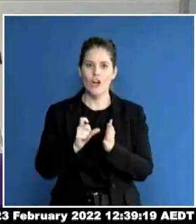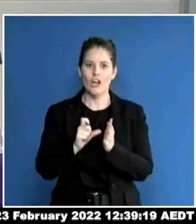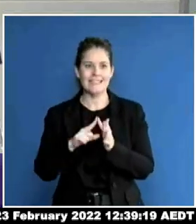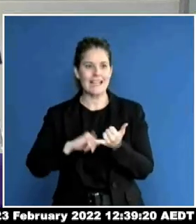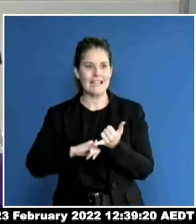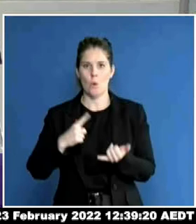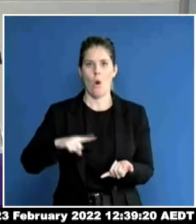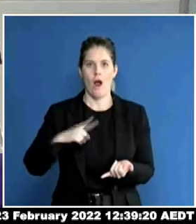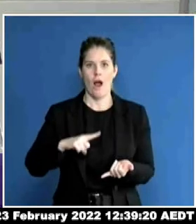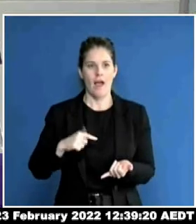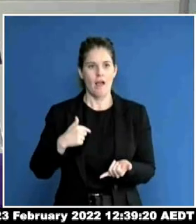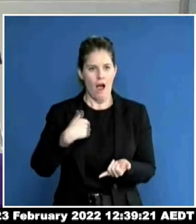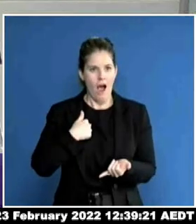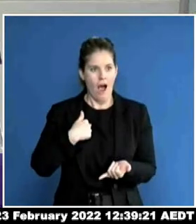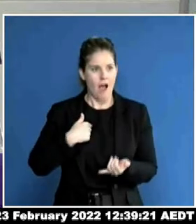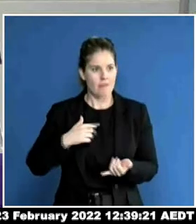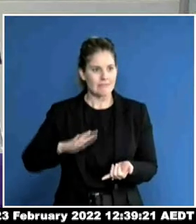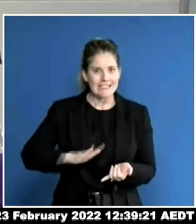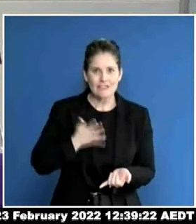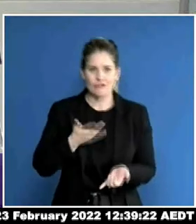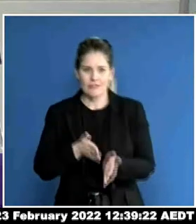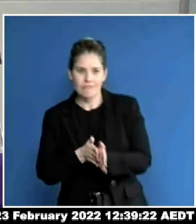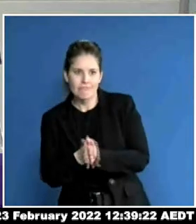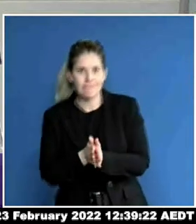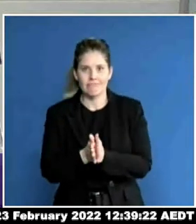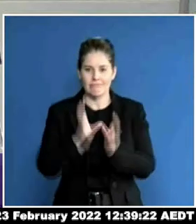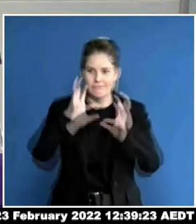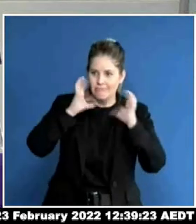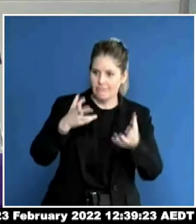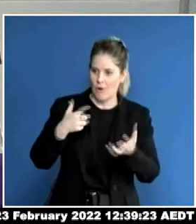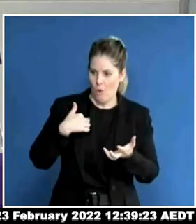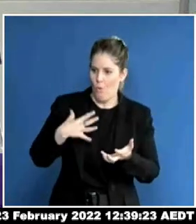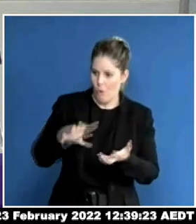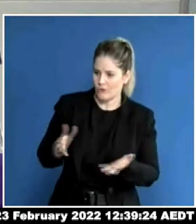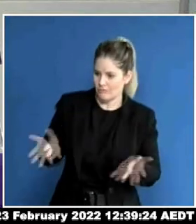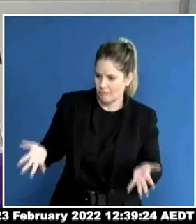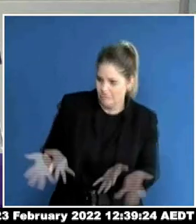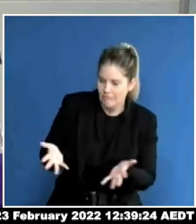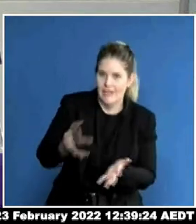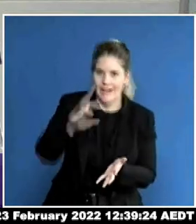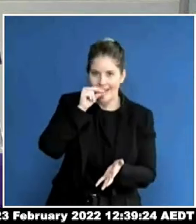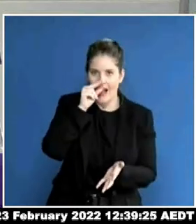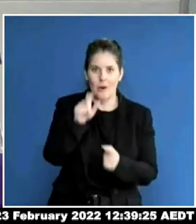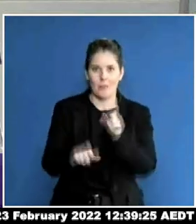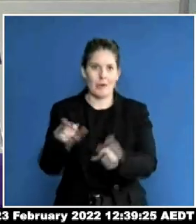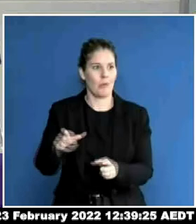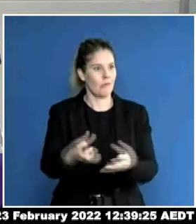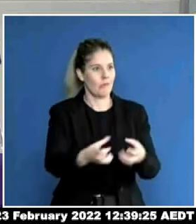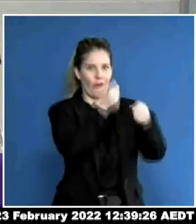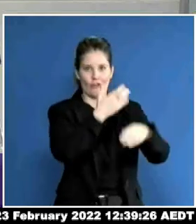work. Those I have spoken to have a very sort of a passion that Mija and I have and